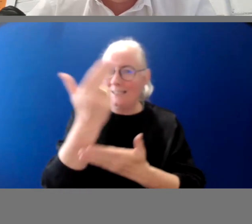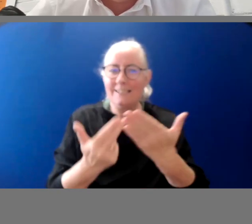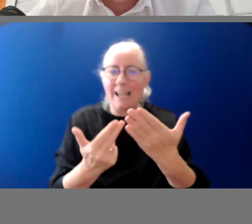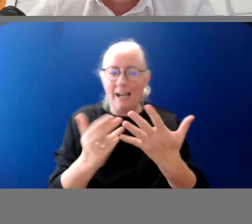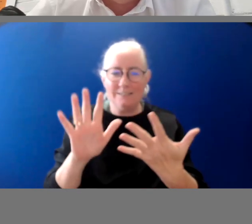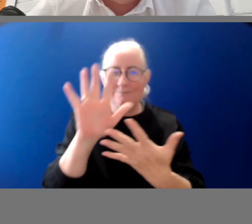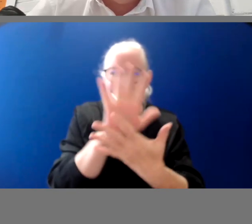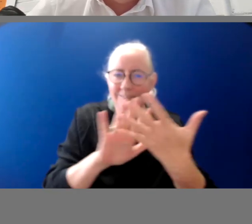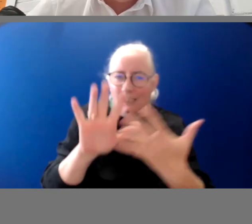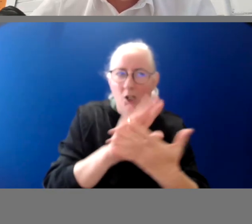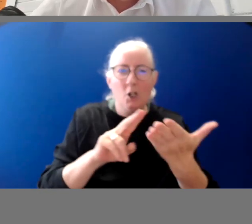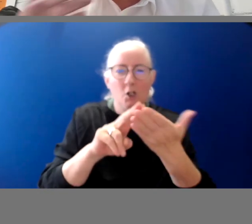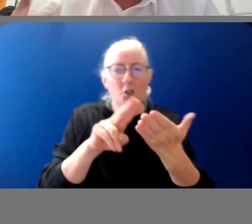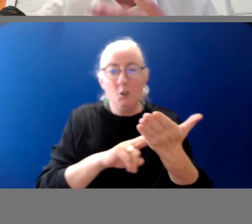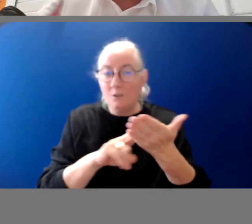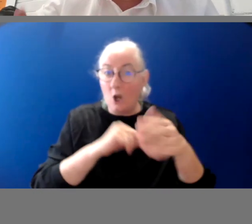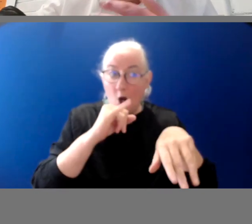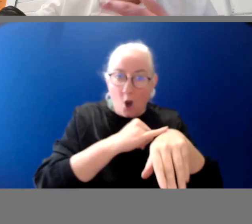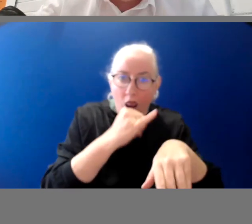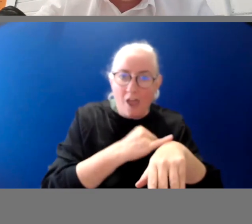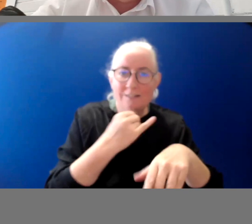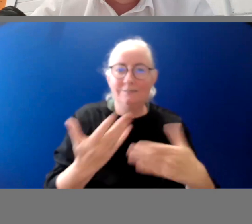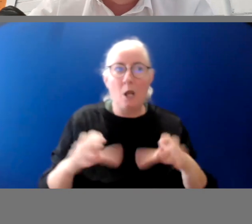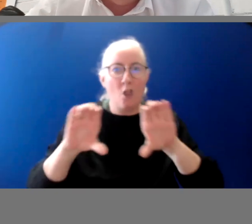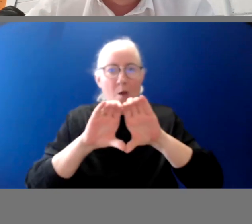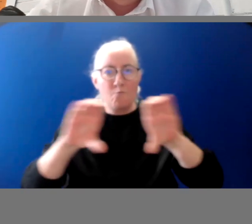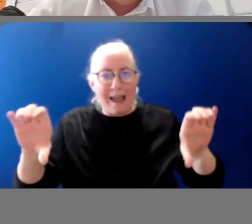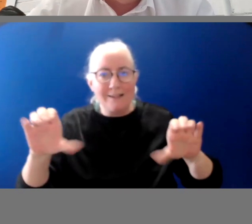use your color use the you know The Branding of the or the style that you're using within